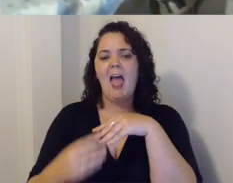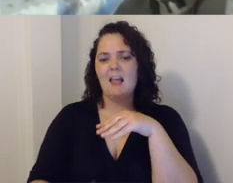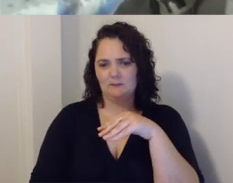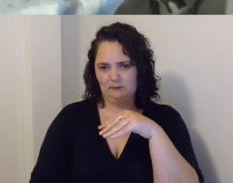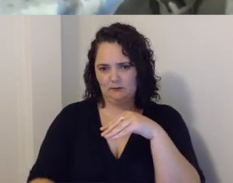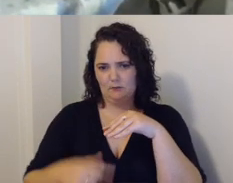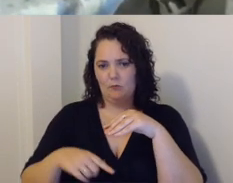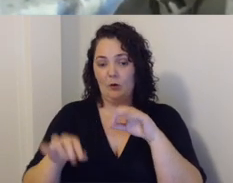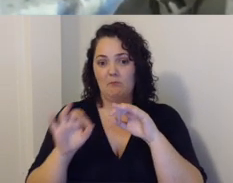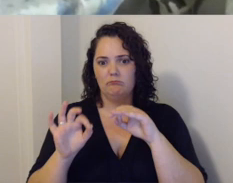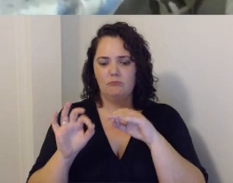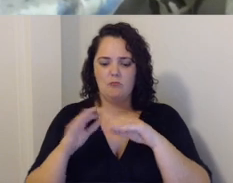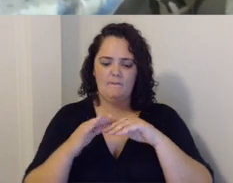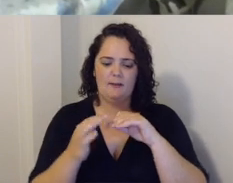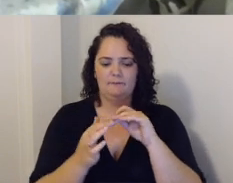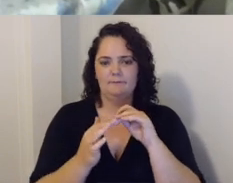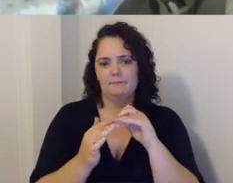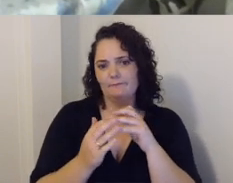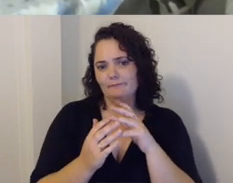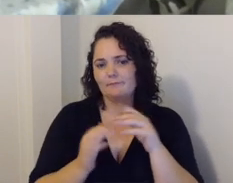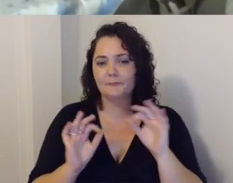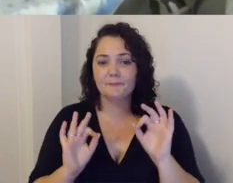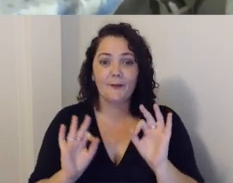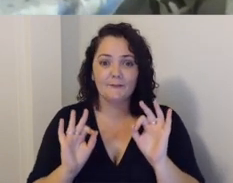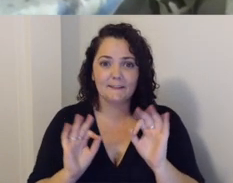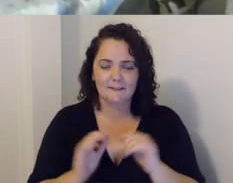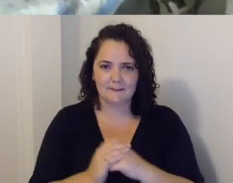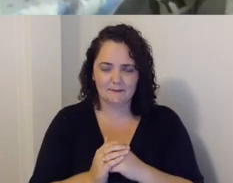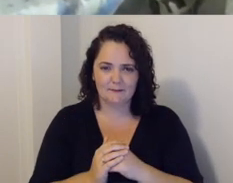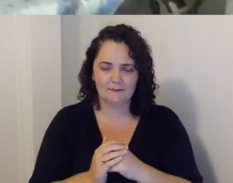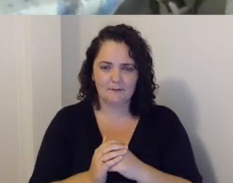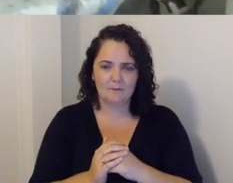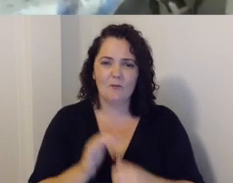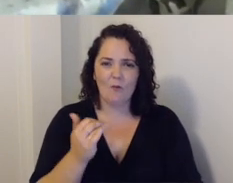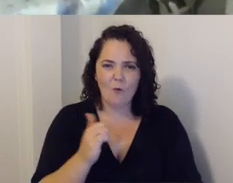of the hand, all of the fingers, all the detail as opposed to giving the suggestion of a hand which